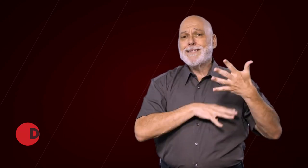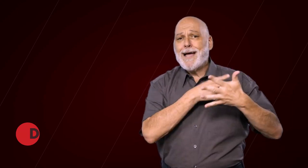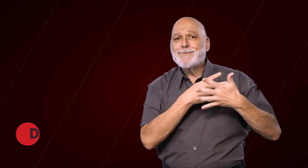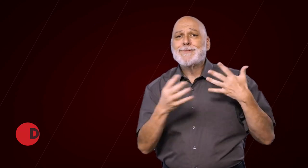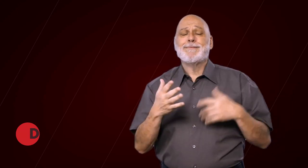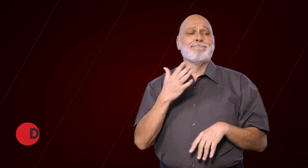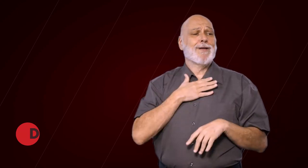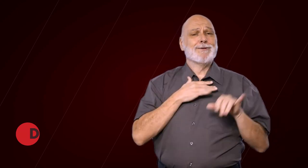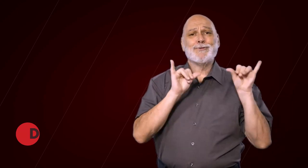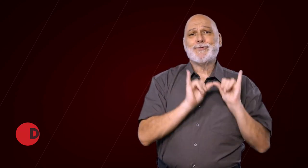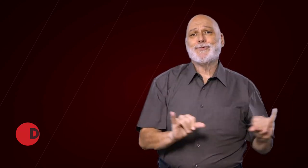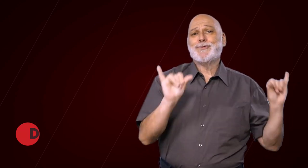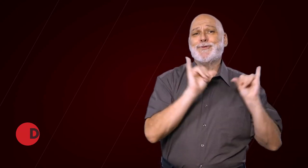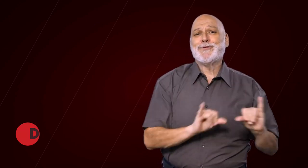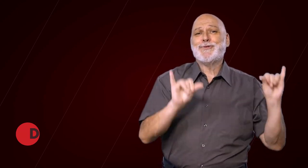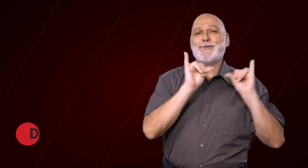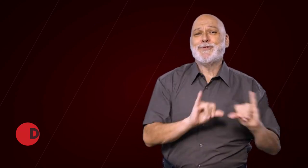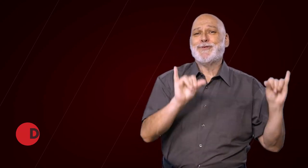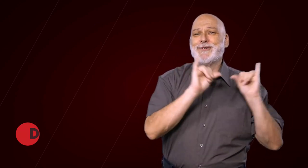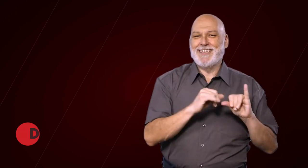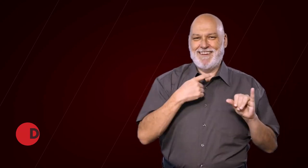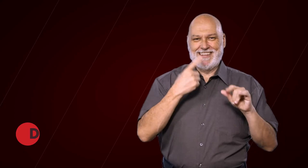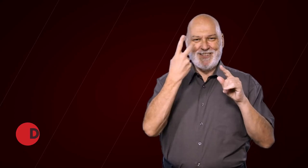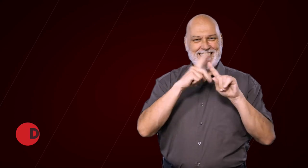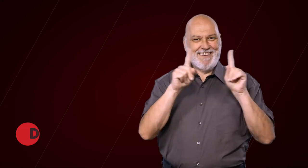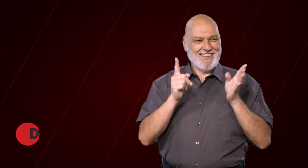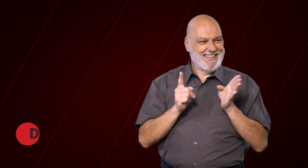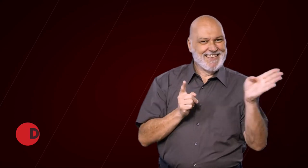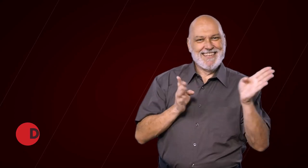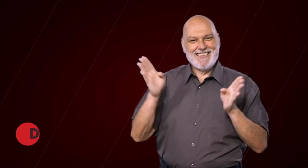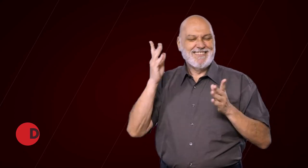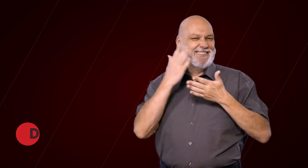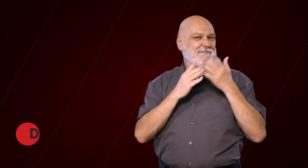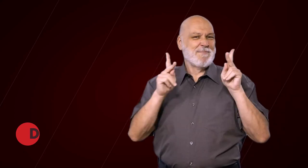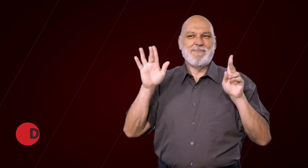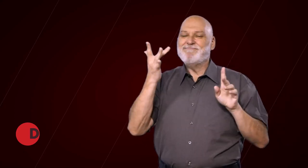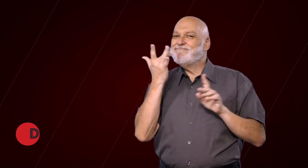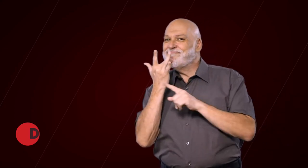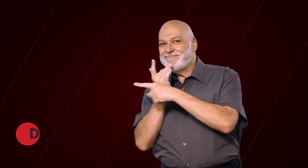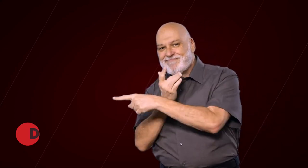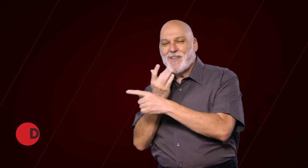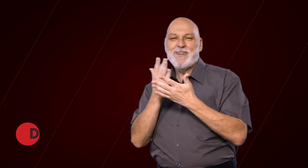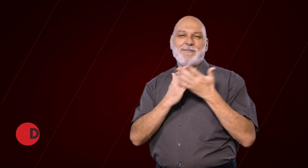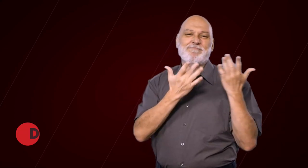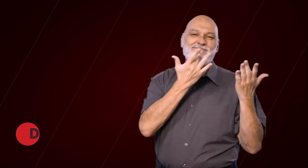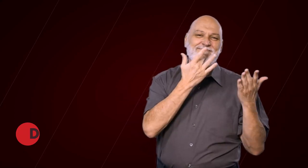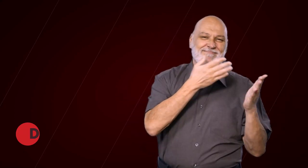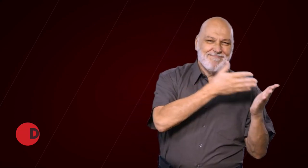self-employed and deciding your own schedule and routine.